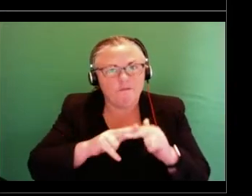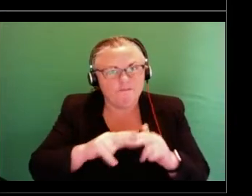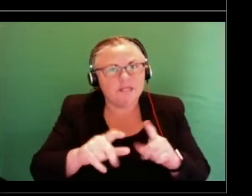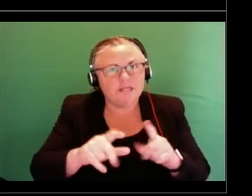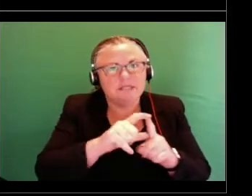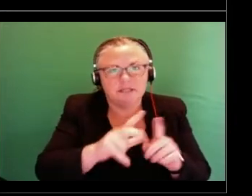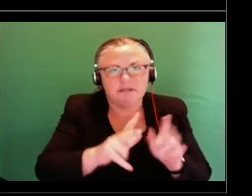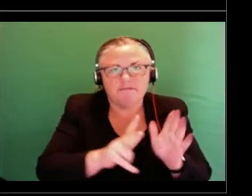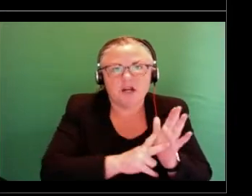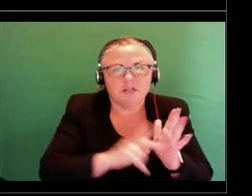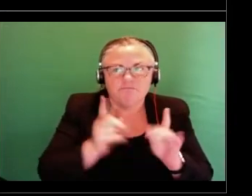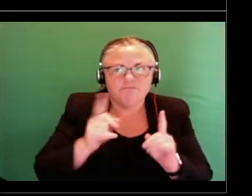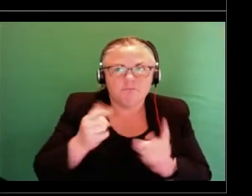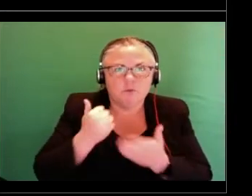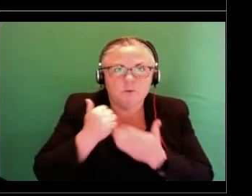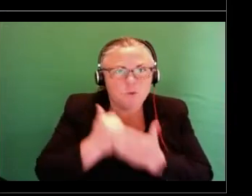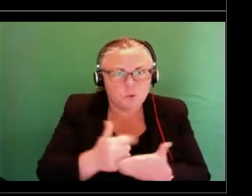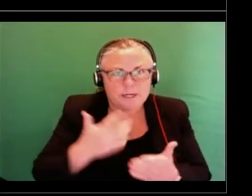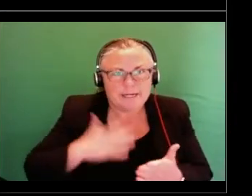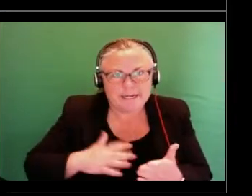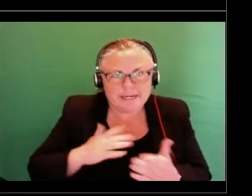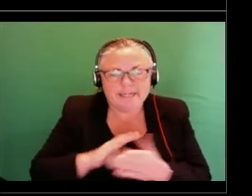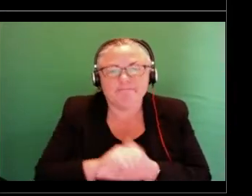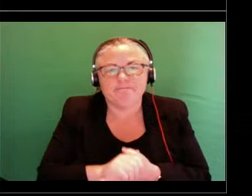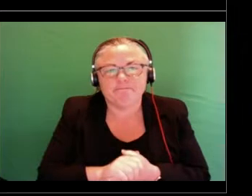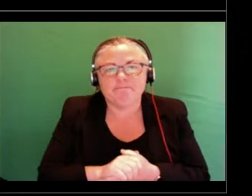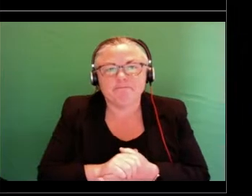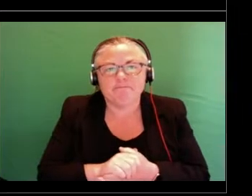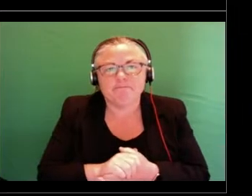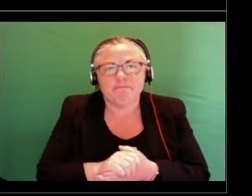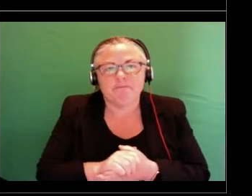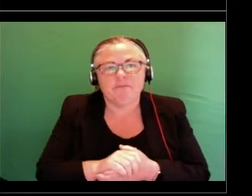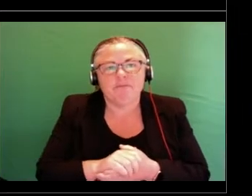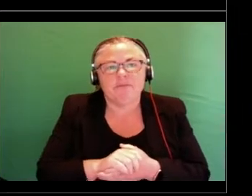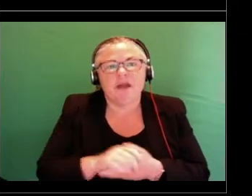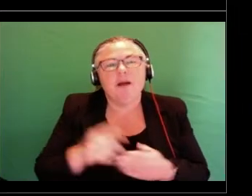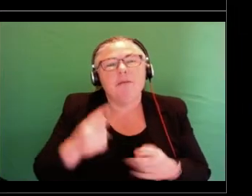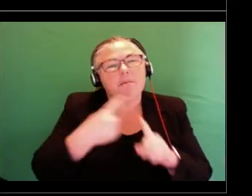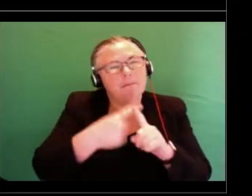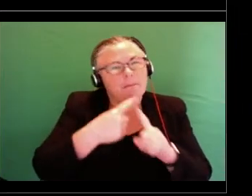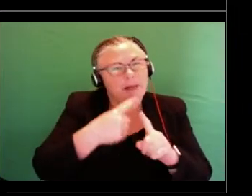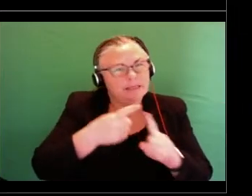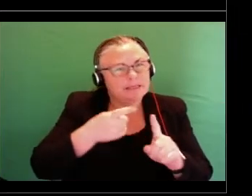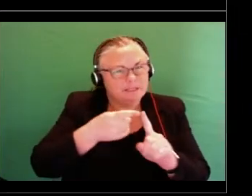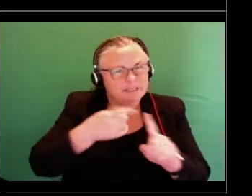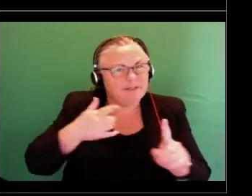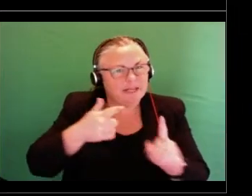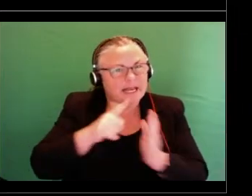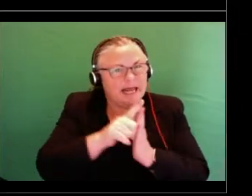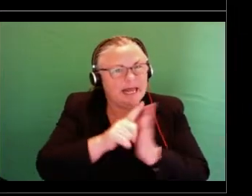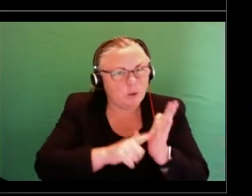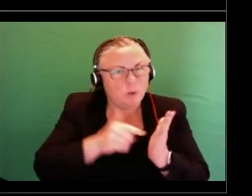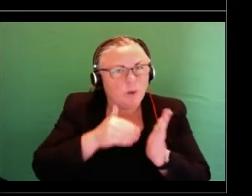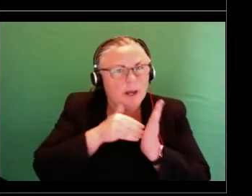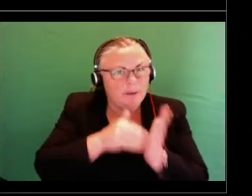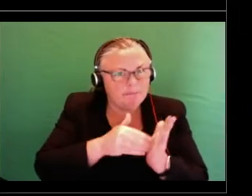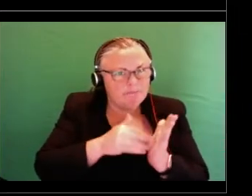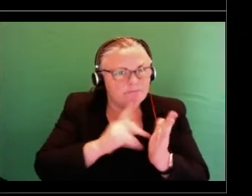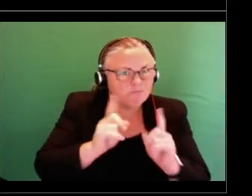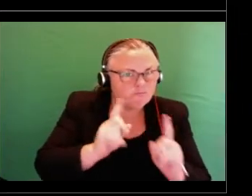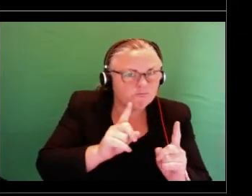a situation where your client is seeking your assistance where a child has been potentially